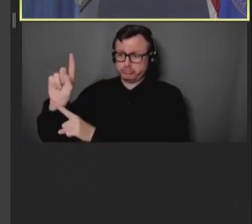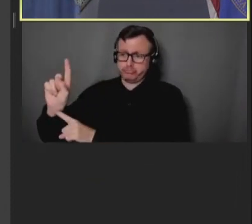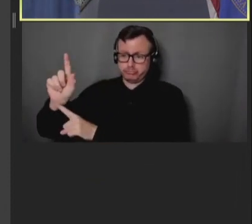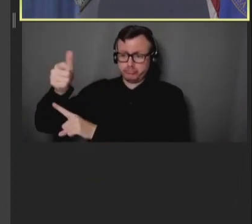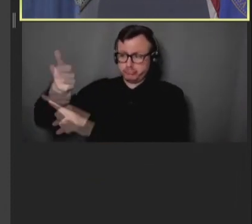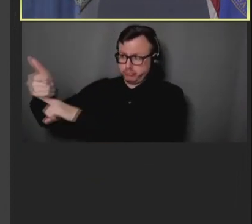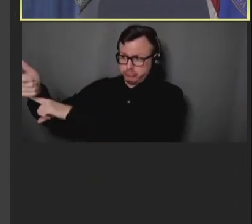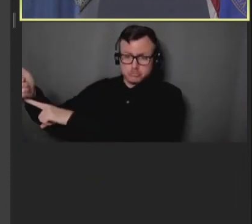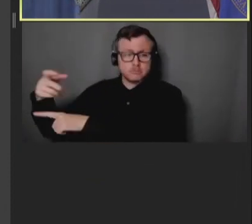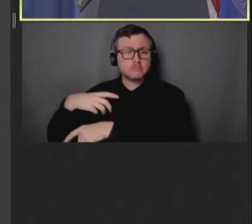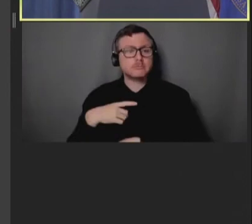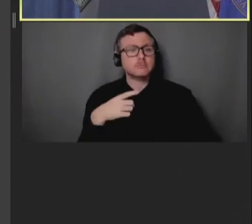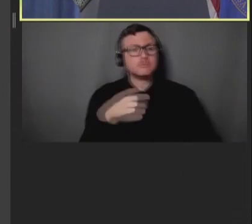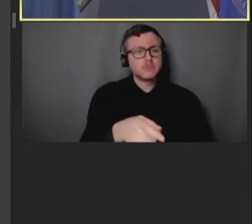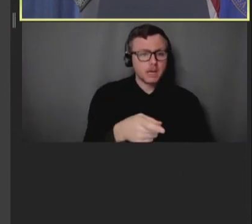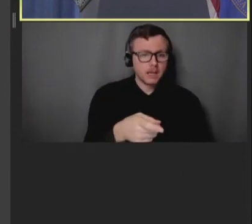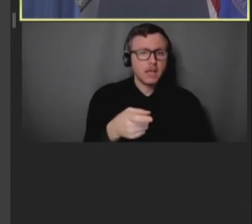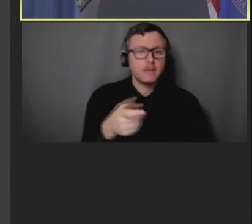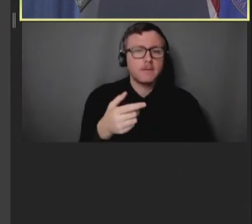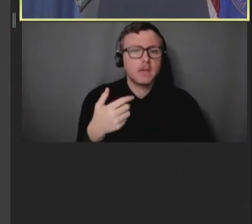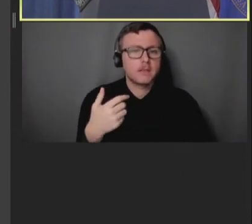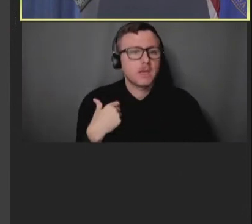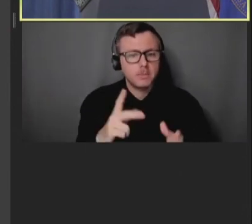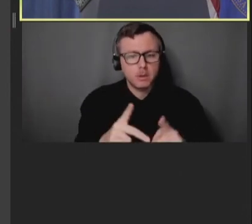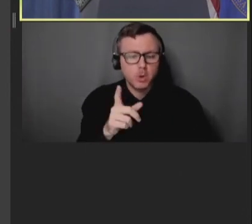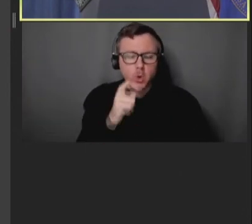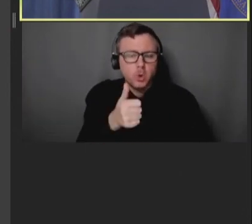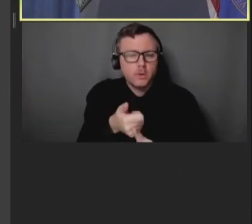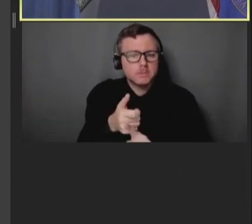who put on their snow boots and went out to the cars and vaccinated them through windows.